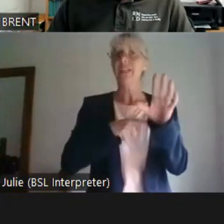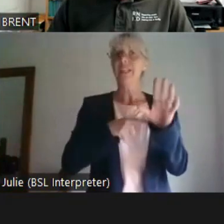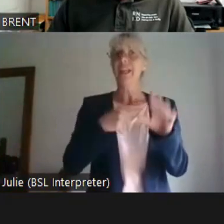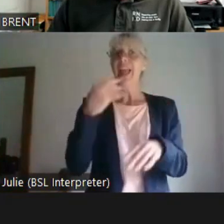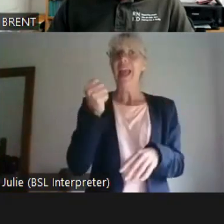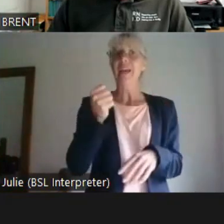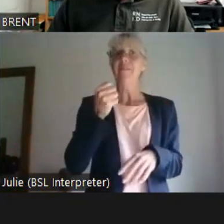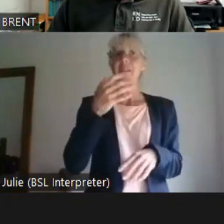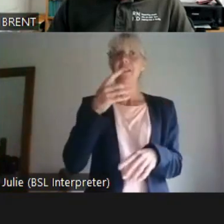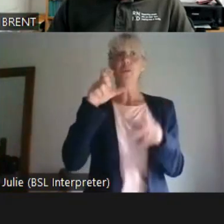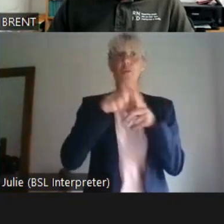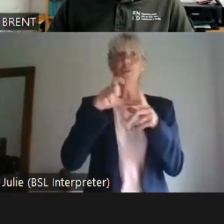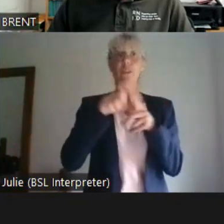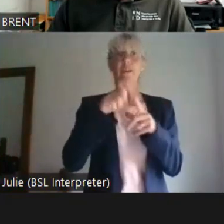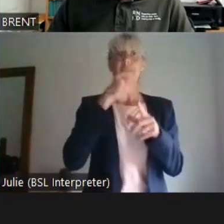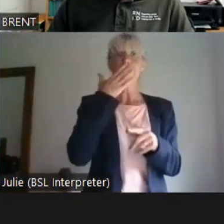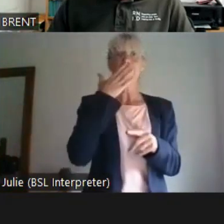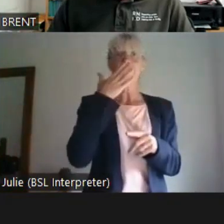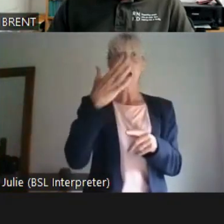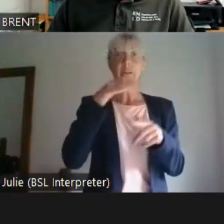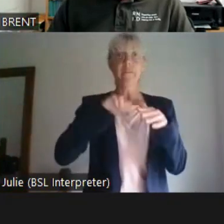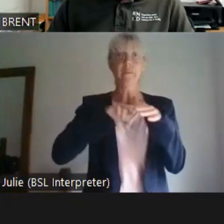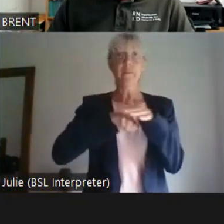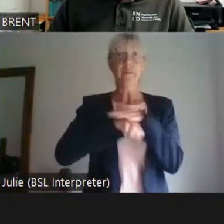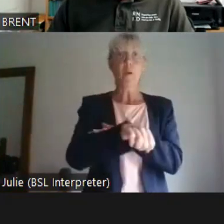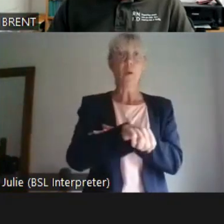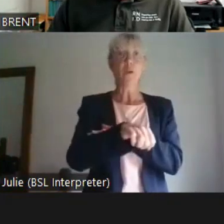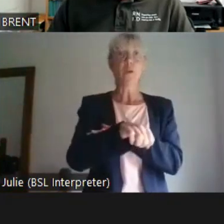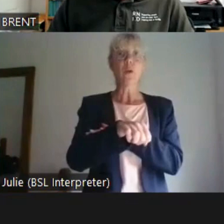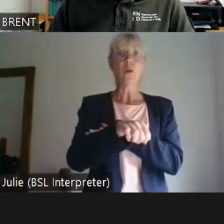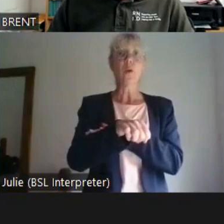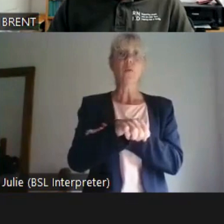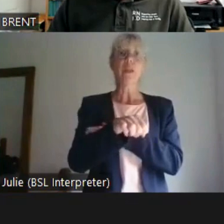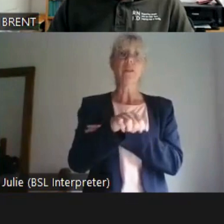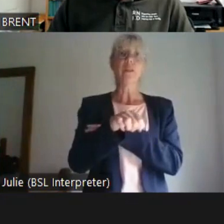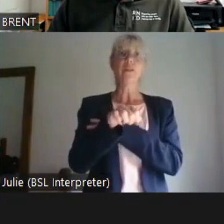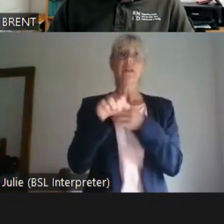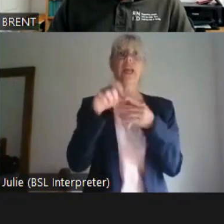daughter who was born with a bilateral cleft lip and palate and although initially